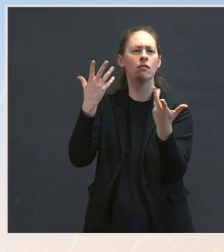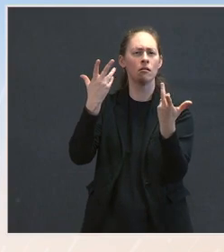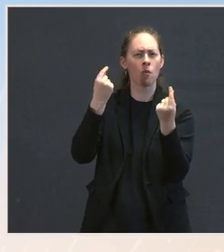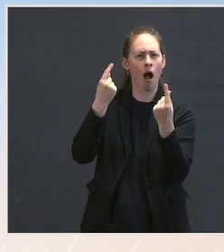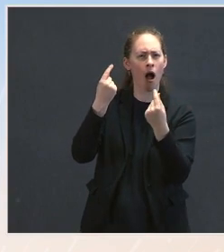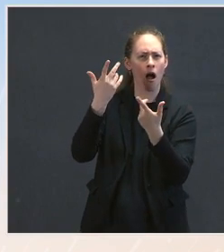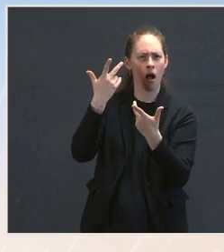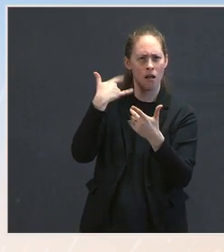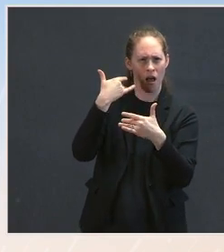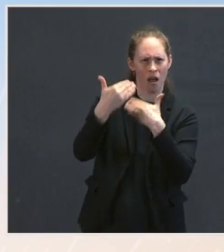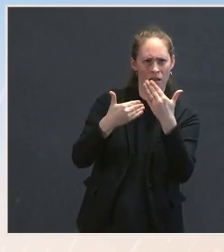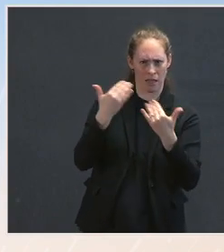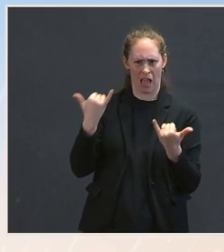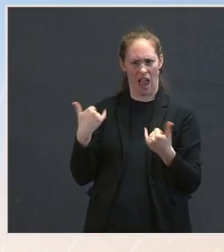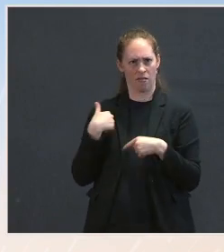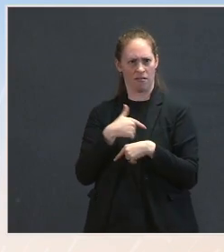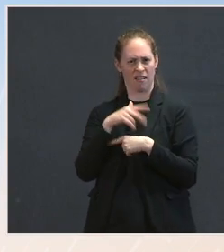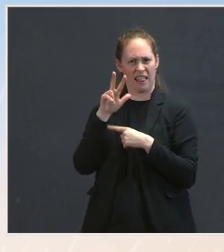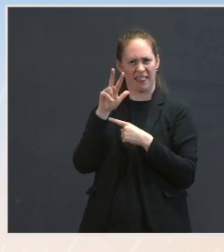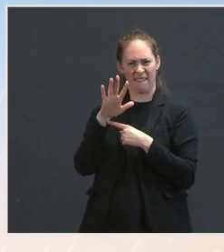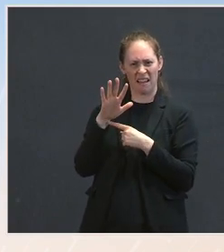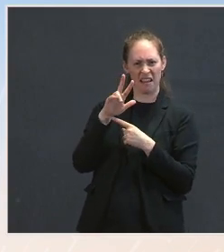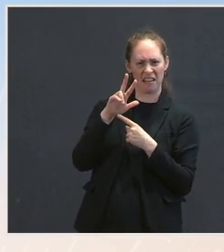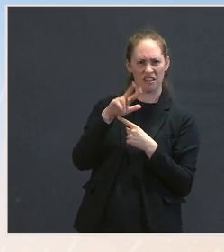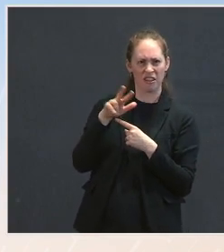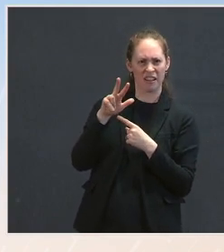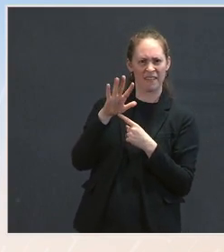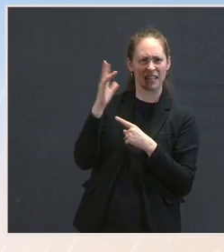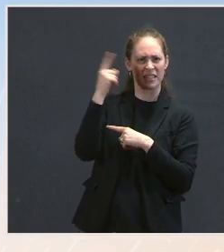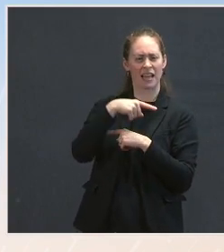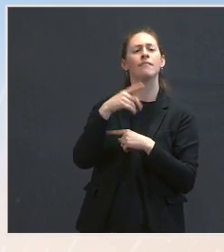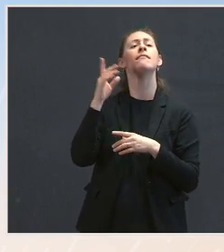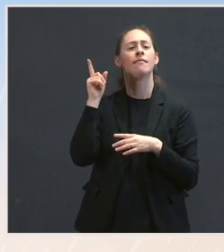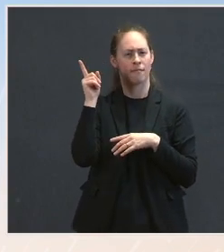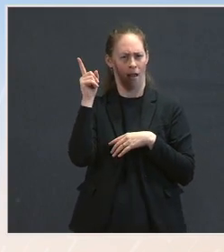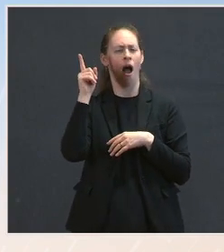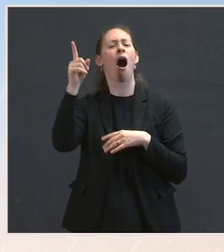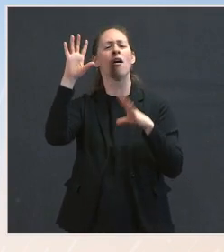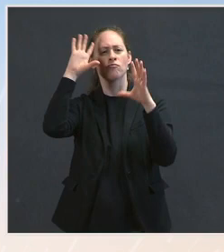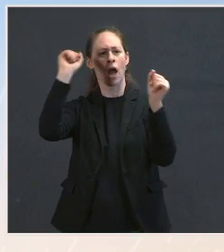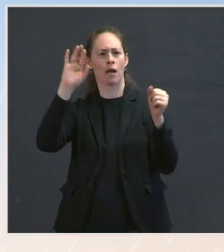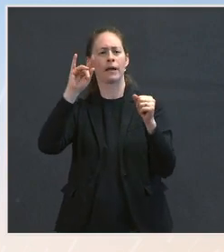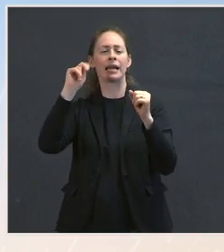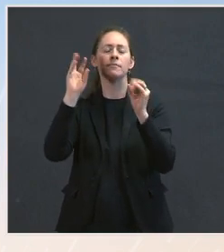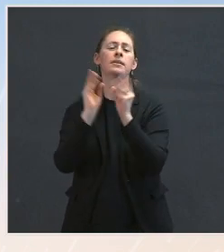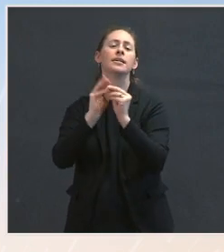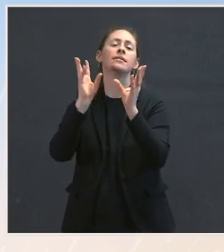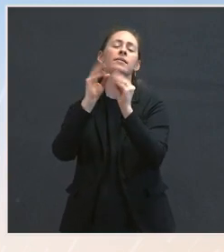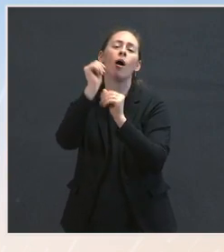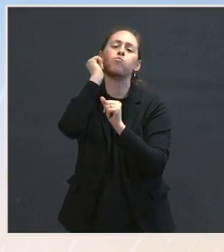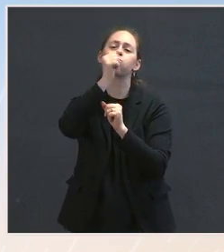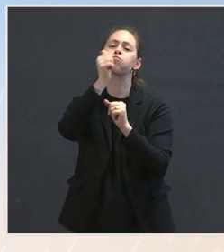Ms. Psaki: As you know, the President has daily meetings as a part of the PDB and is certainly tracking threats to our homeland,